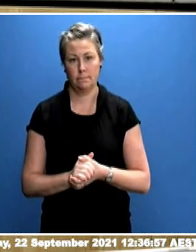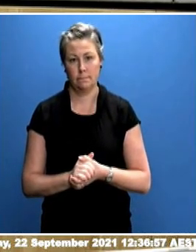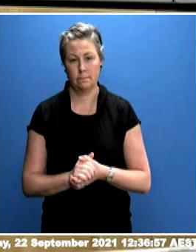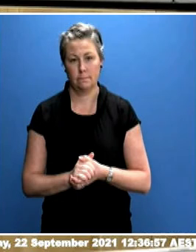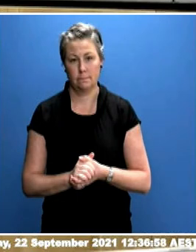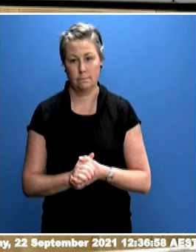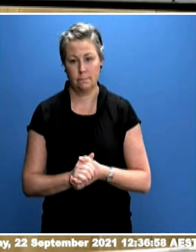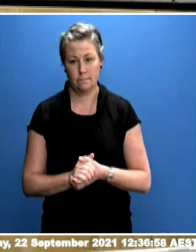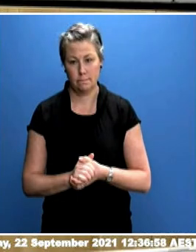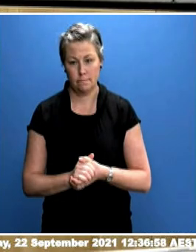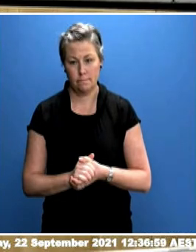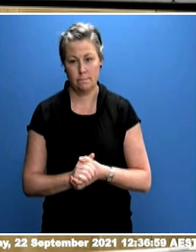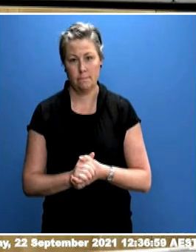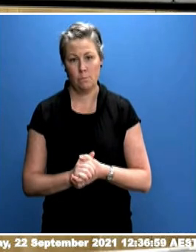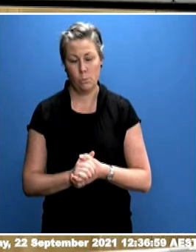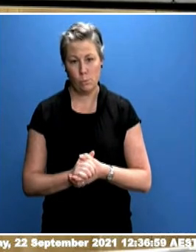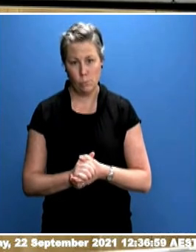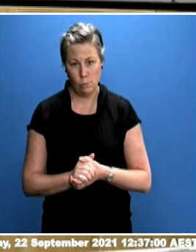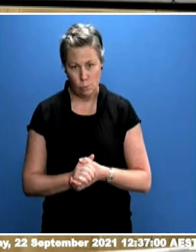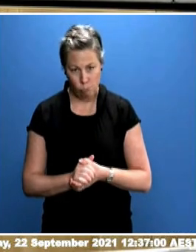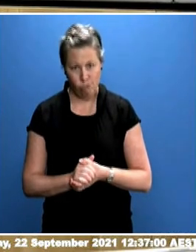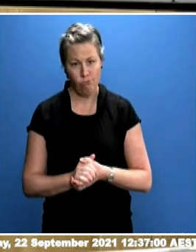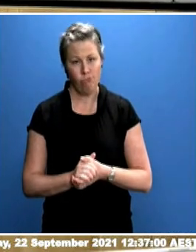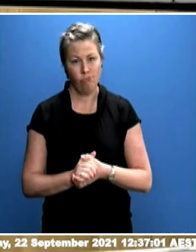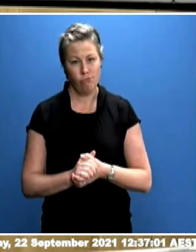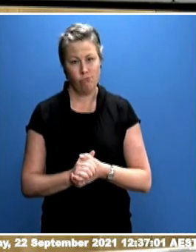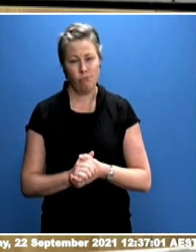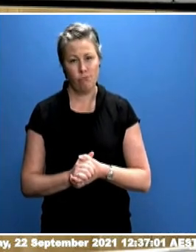which may happen with this Closing the Gap National Agreement, in that this